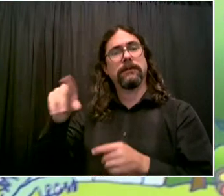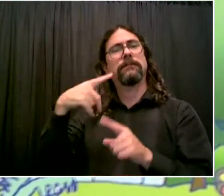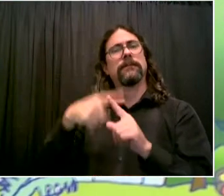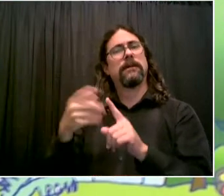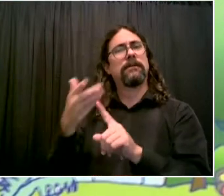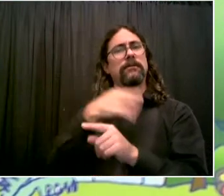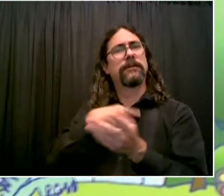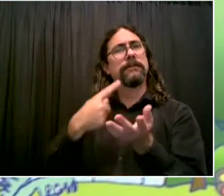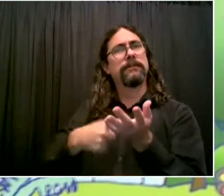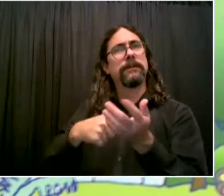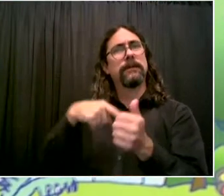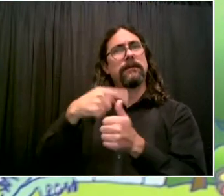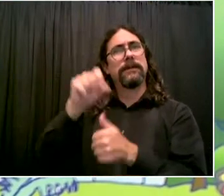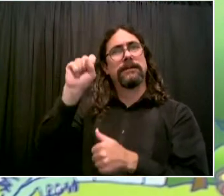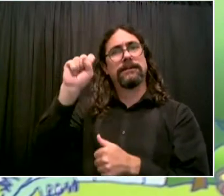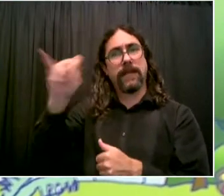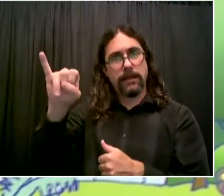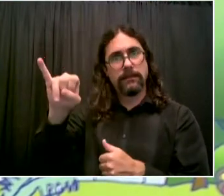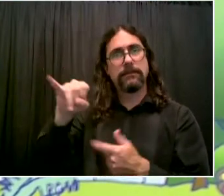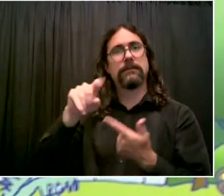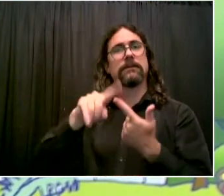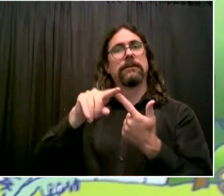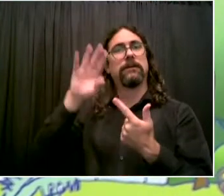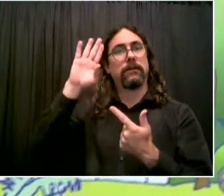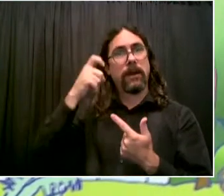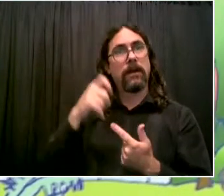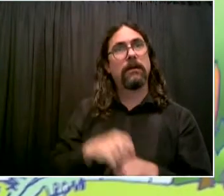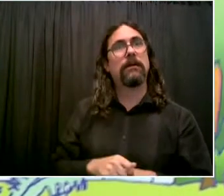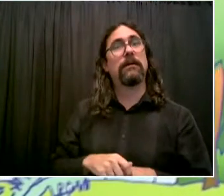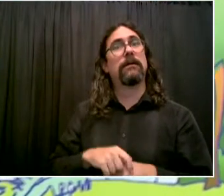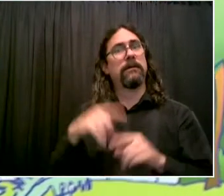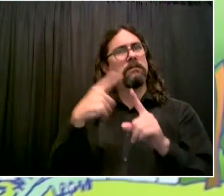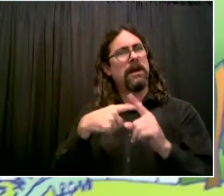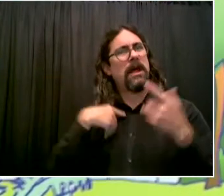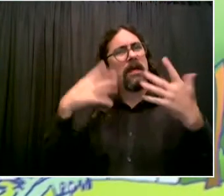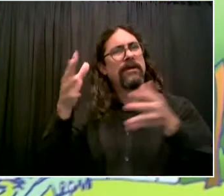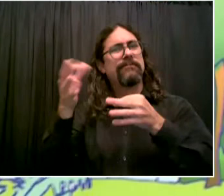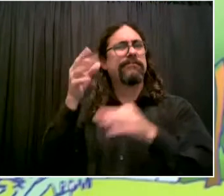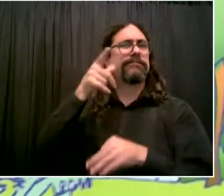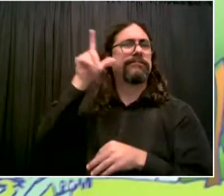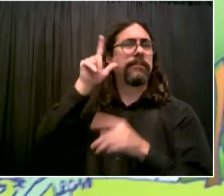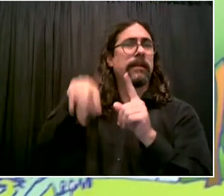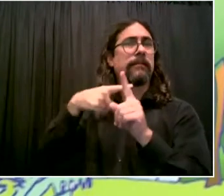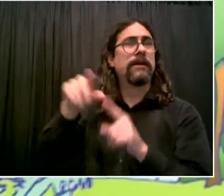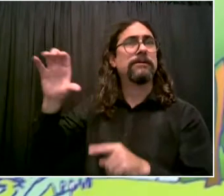LINEUP, STATEN ISLAND, AMAZING LINEUP, CENTRAL PARK, STUNNING. BUT YOU KNOW WHAT THEY SAY ON LATE-NIGHT ADVERTISING, BUT